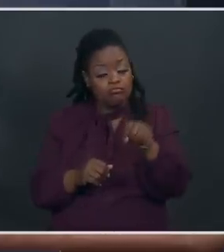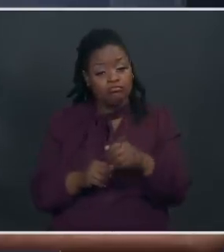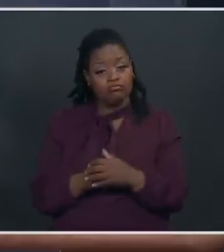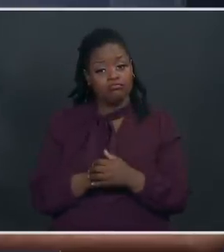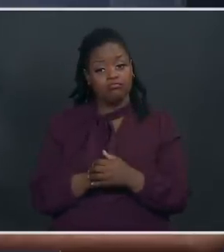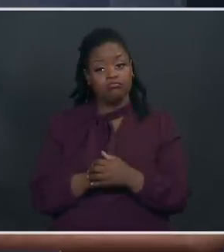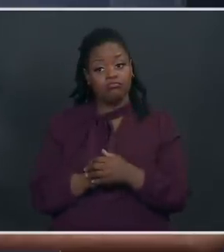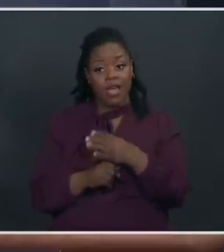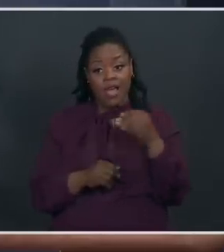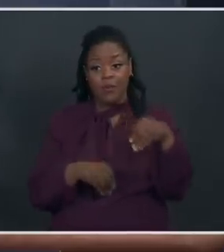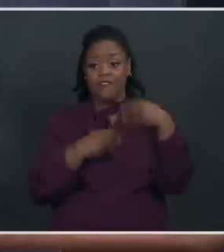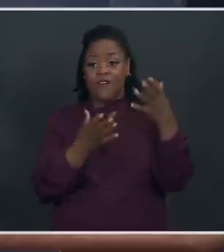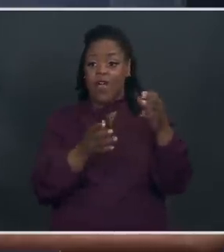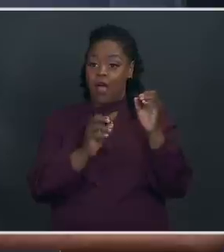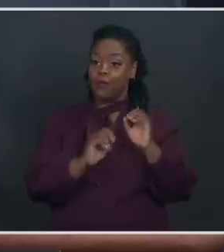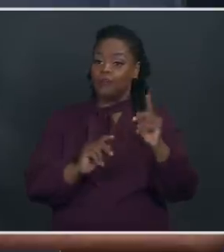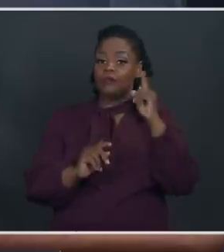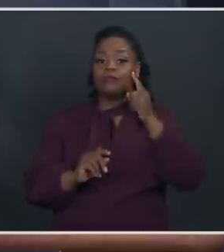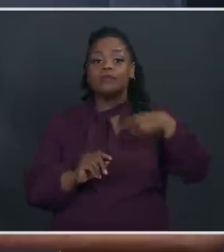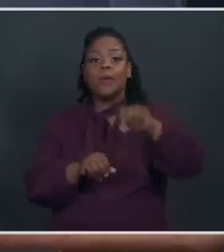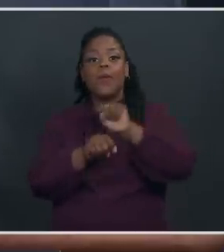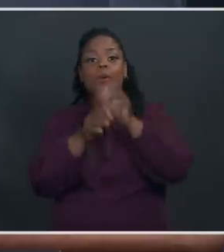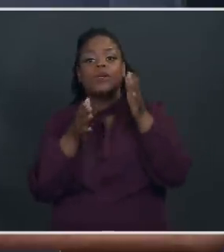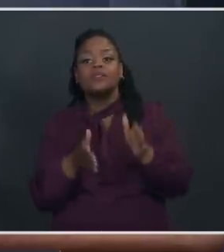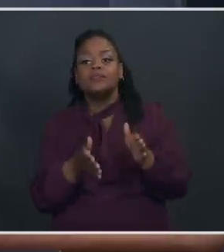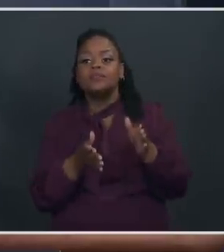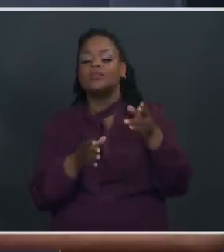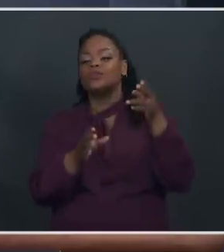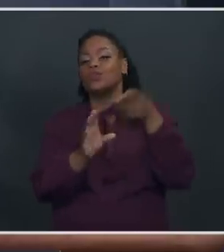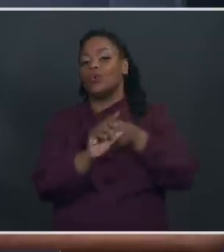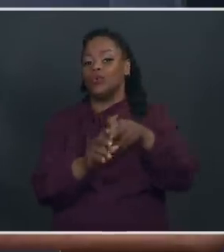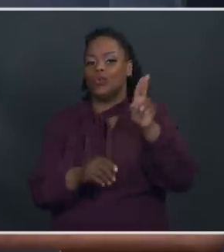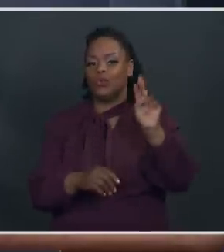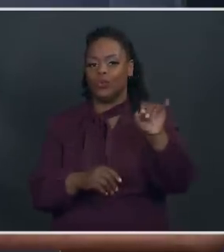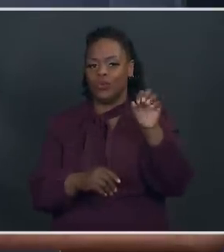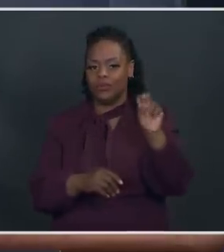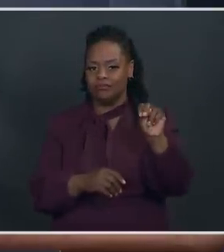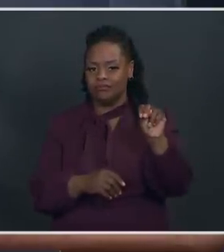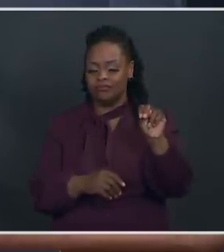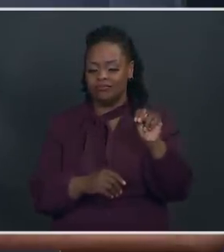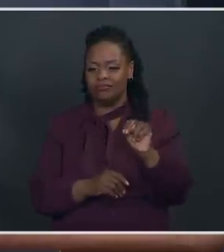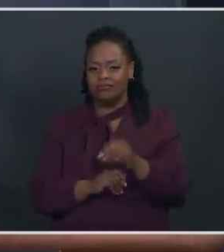Because, as President Biden has often told us, when he thinks of climate change,